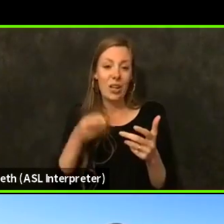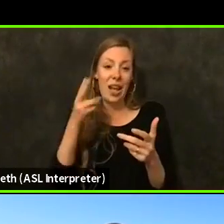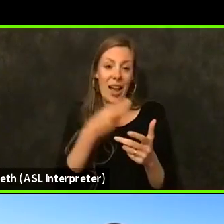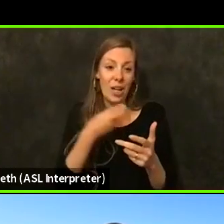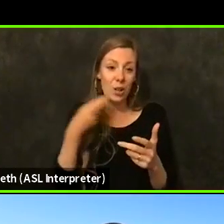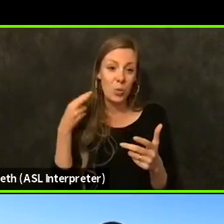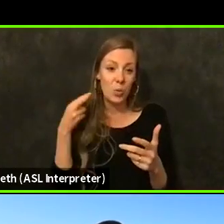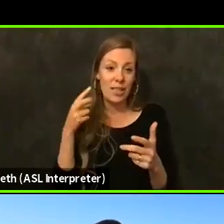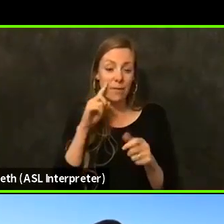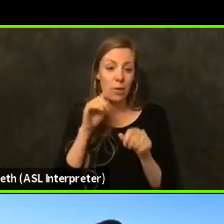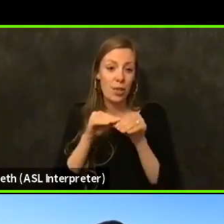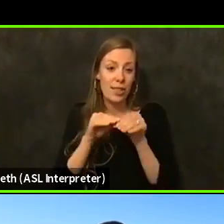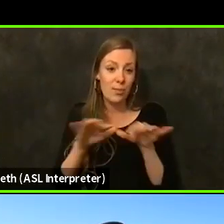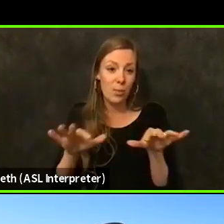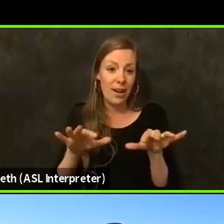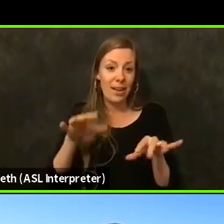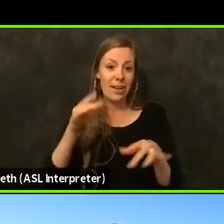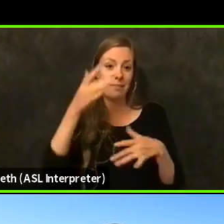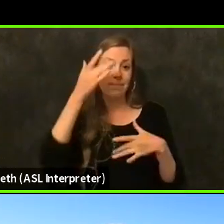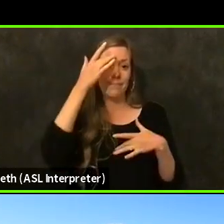they also don't have easy ways to isolate quarantine.